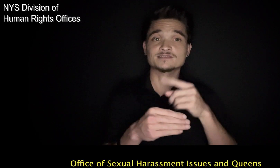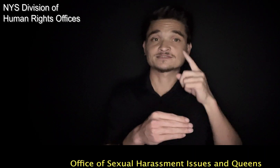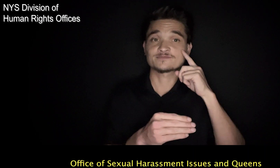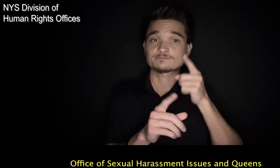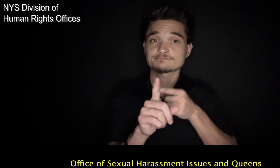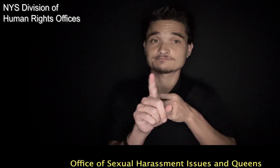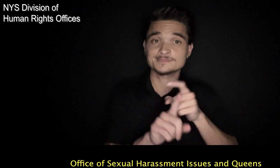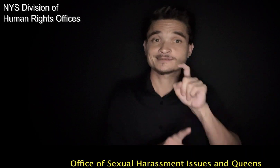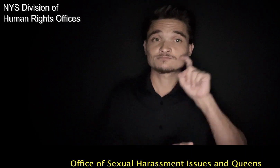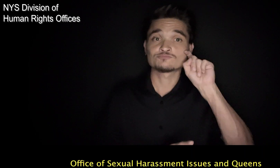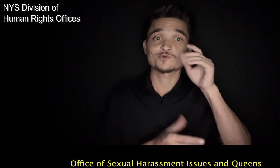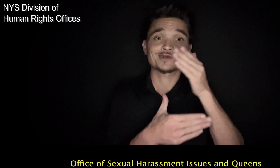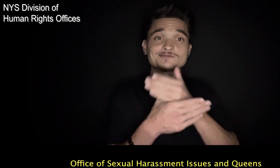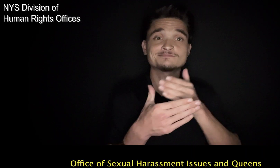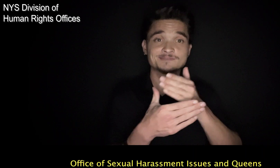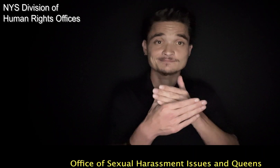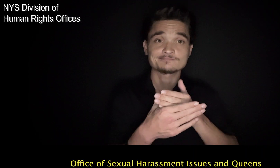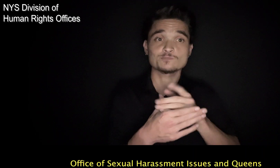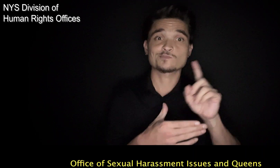Office of Sexual Harassment Issues and Queens